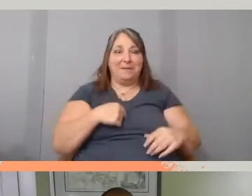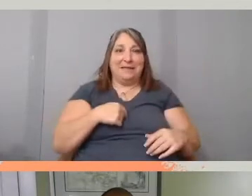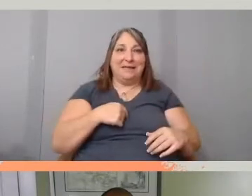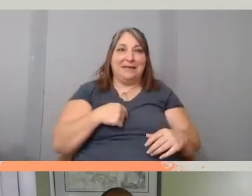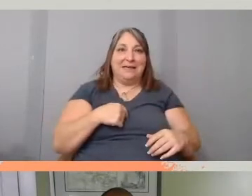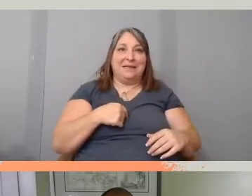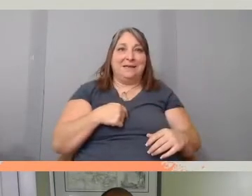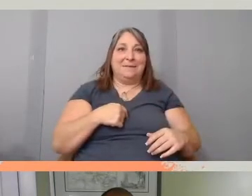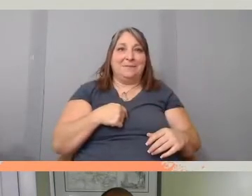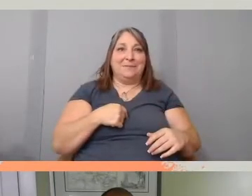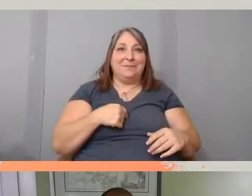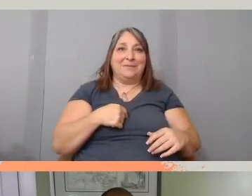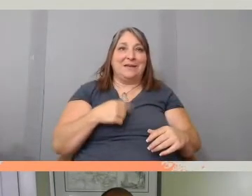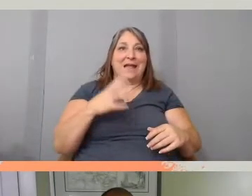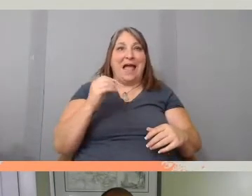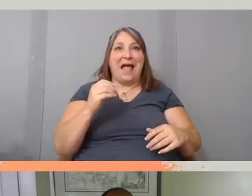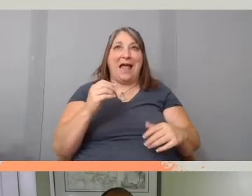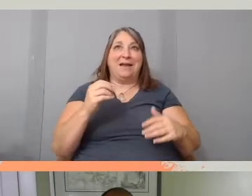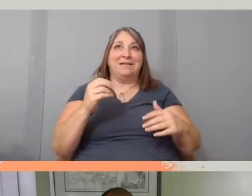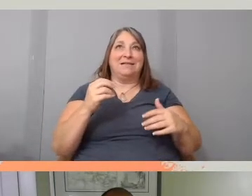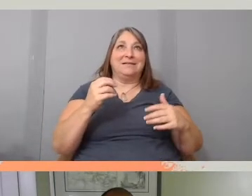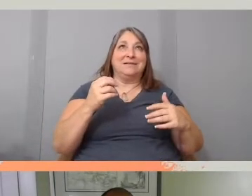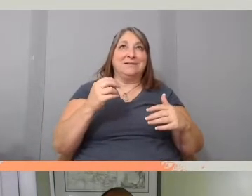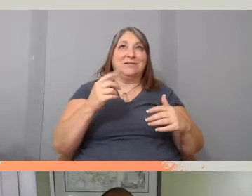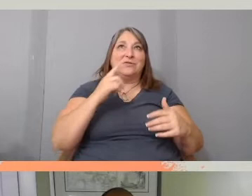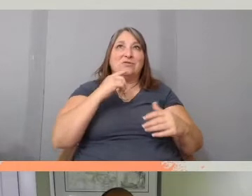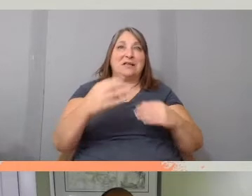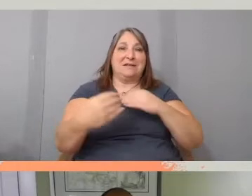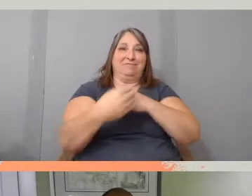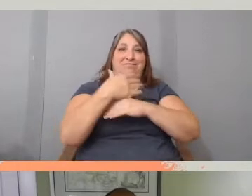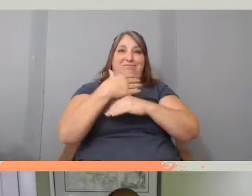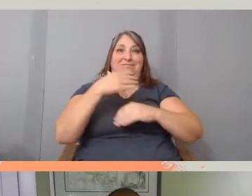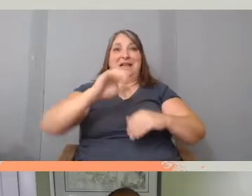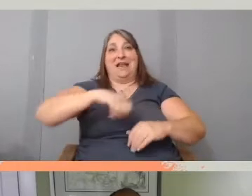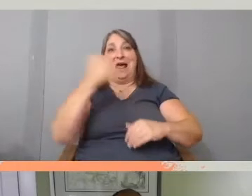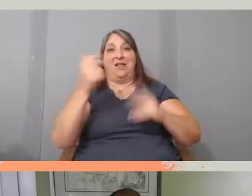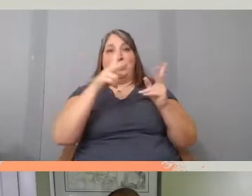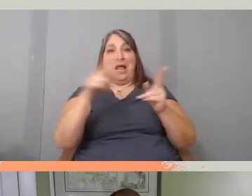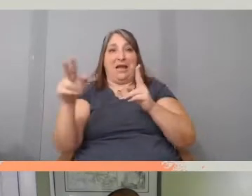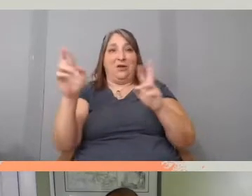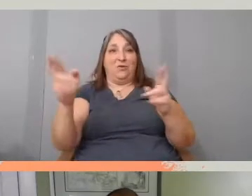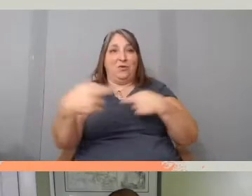in other edit rooms I found myself in is having this open line of communication.